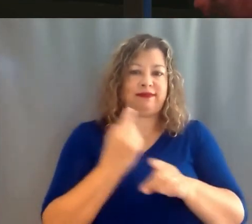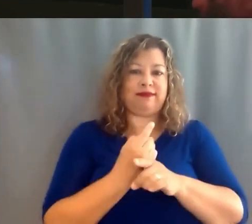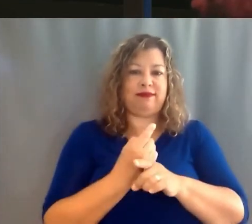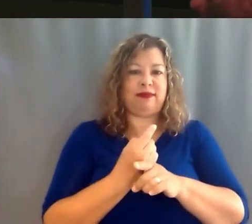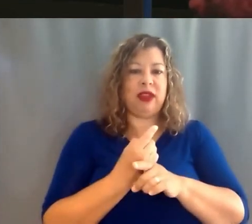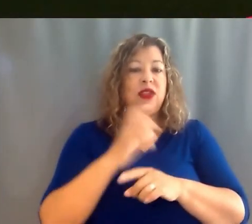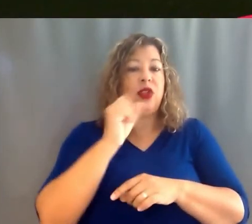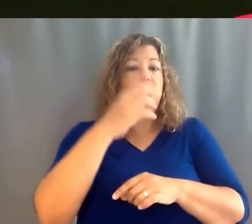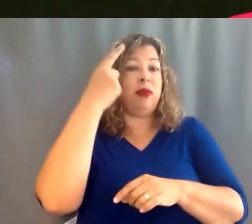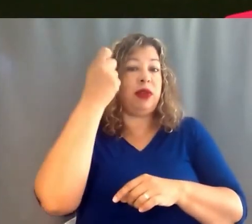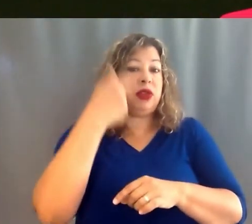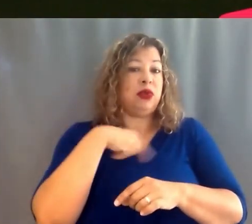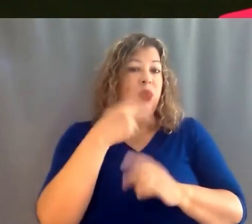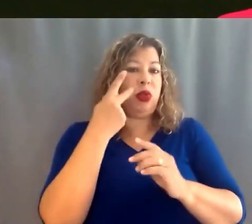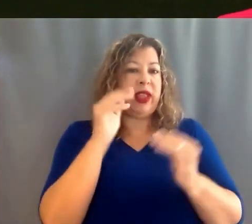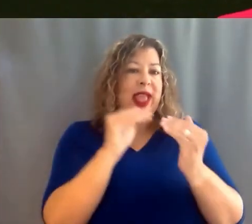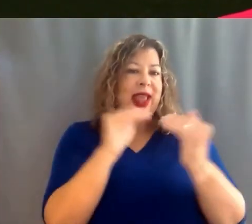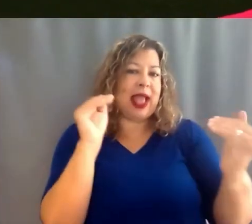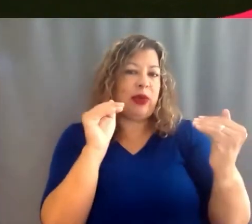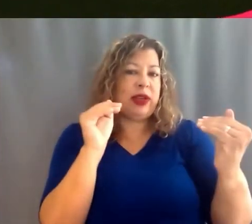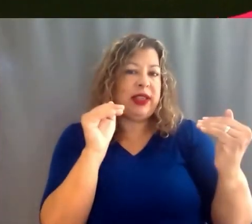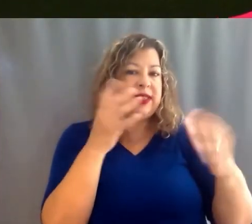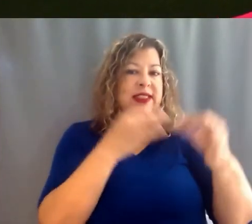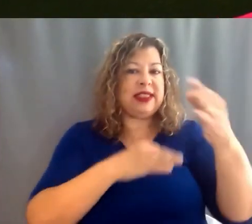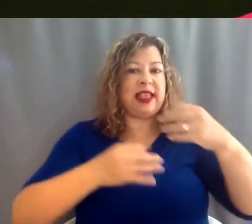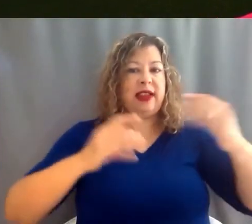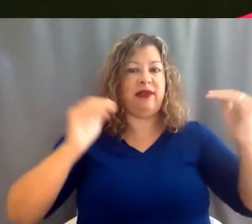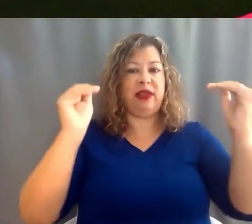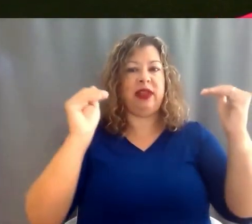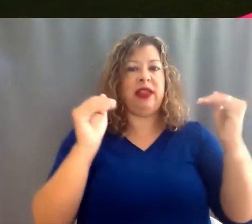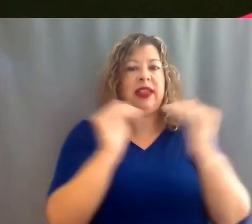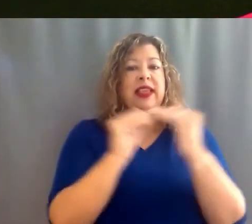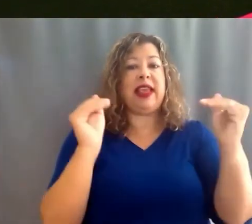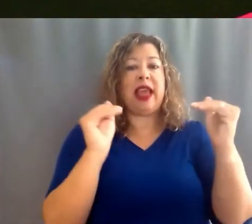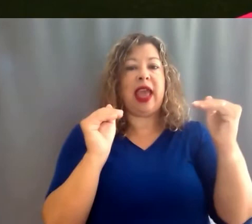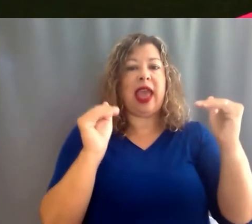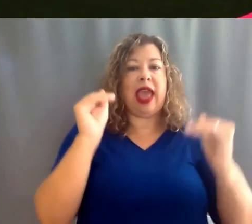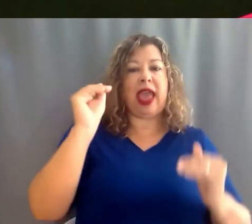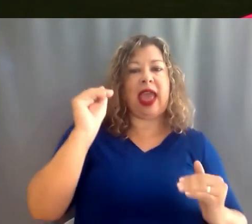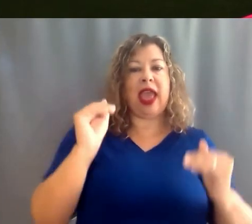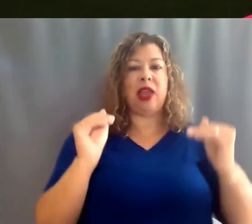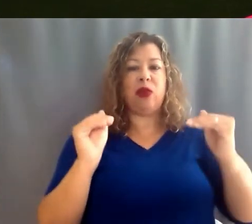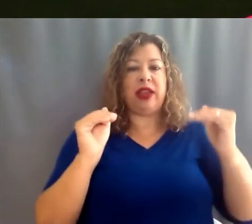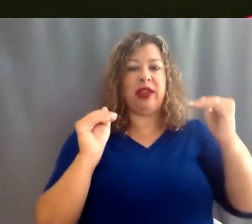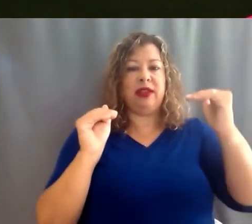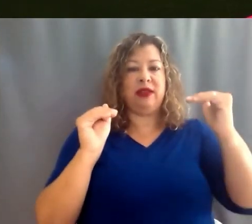equality in the sense that. We're making up for X amount of years without Black that it seems like an overflow. But.